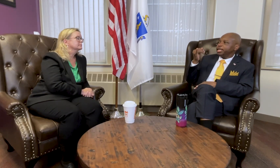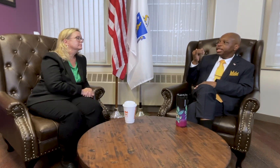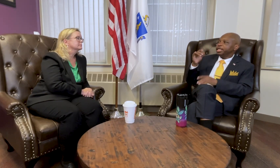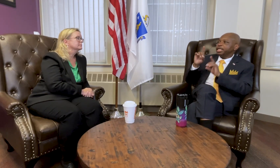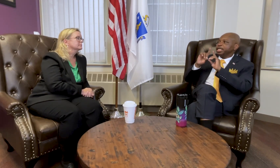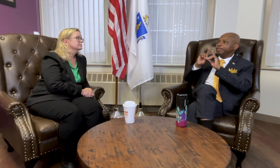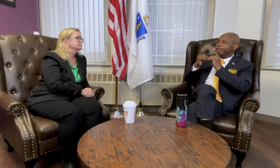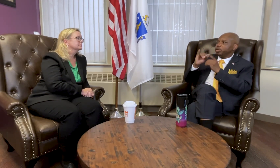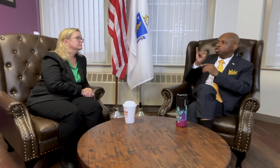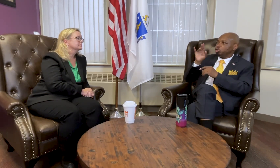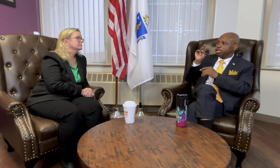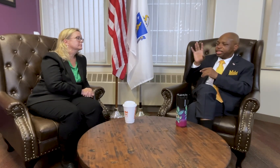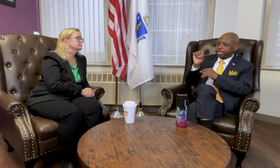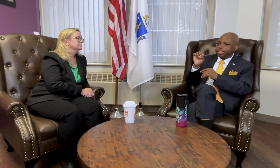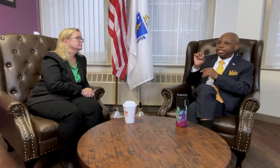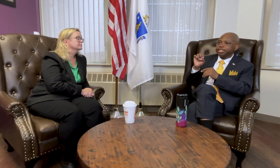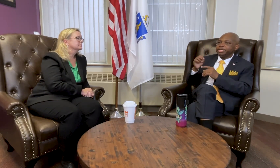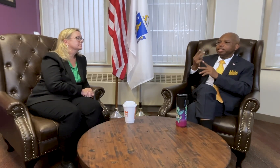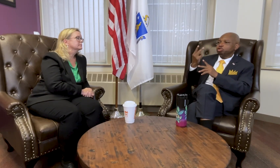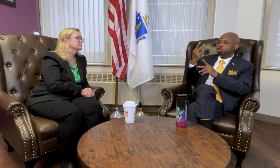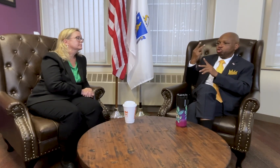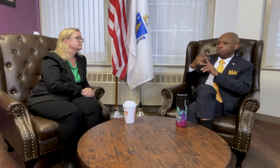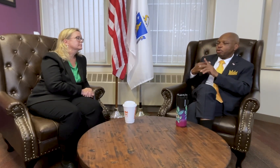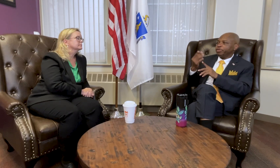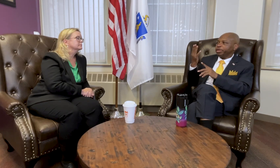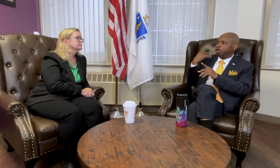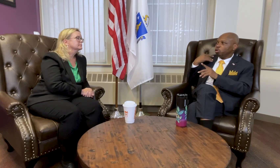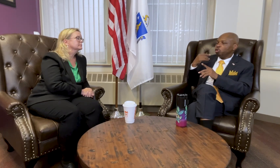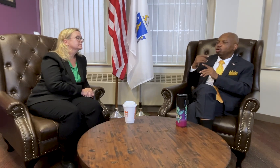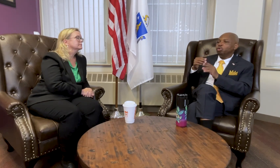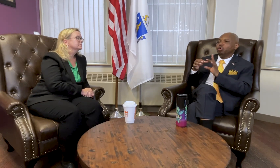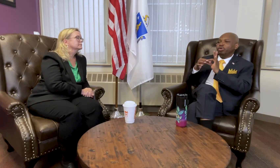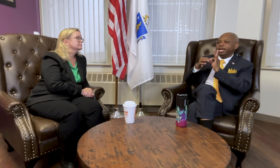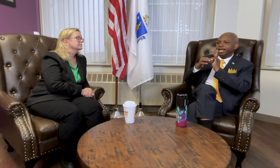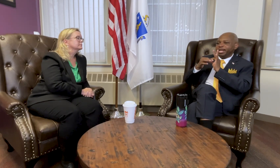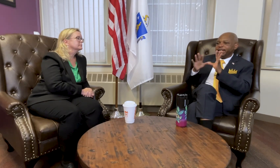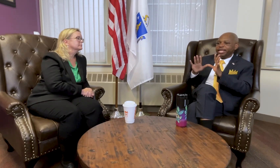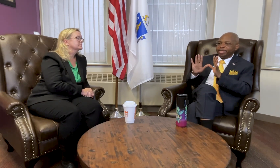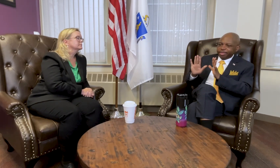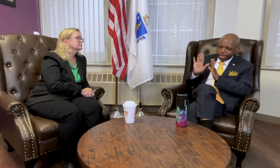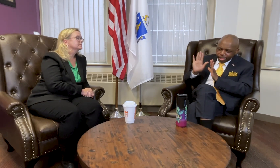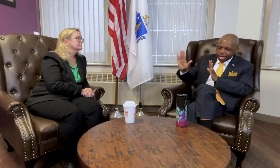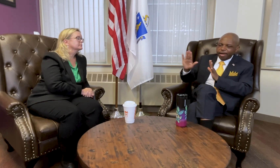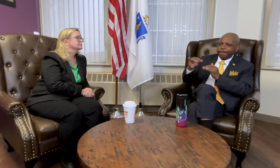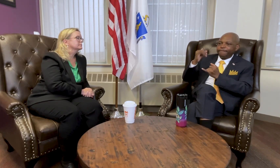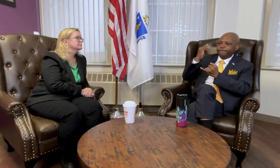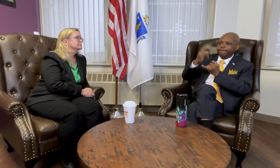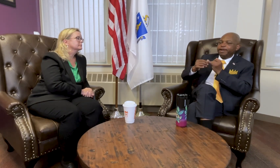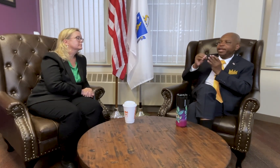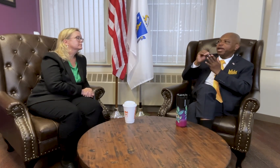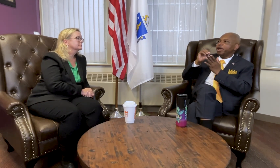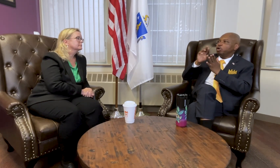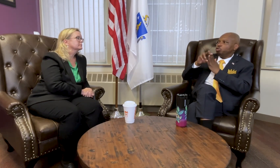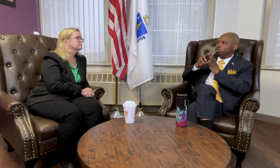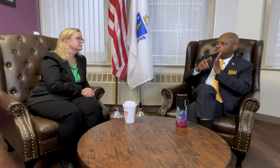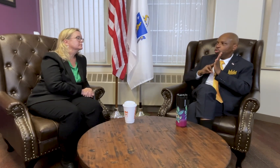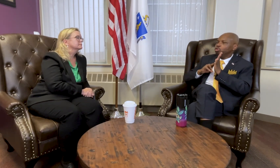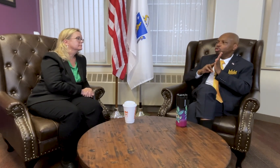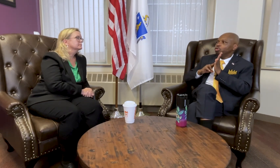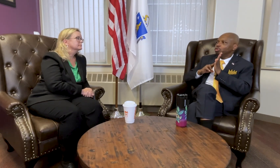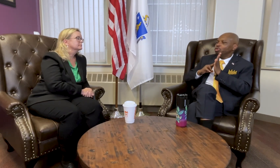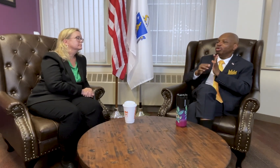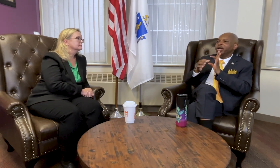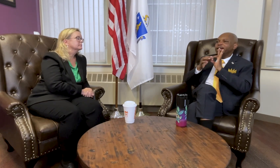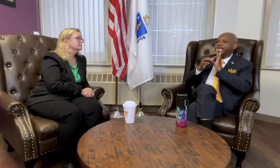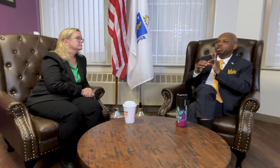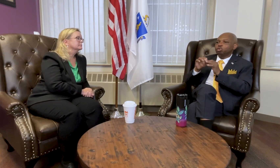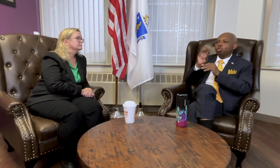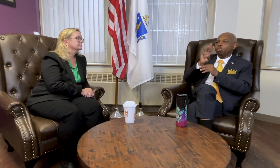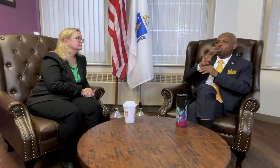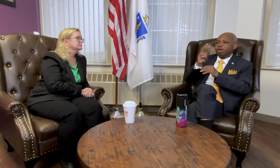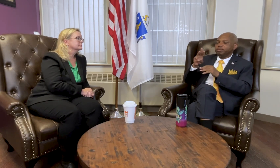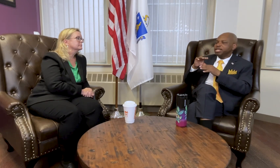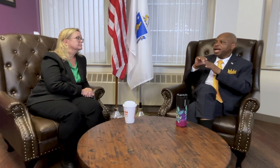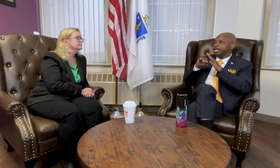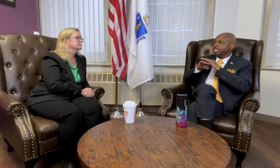the Department of Justice, two months ago they released their final rule regarding